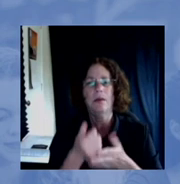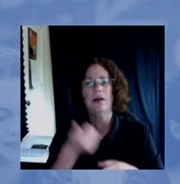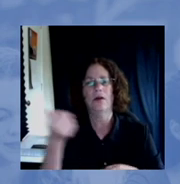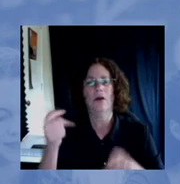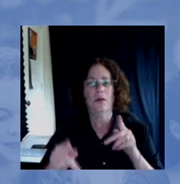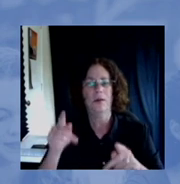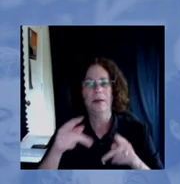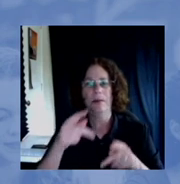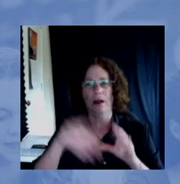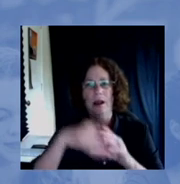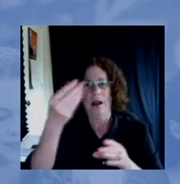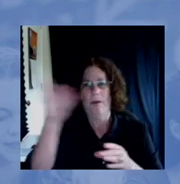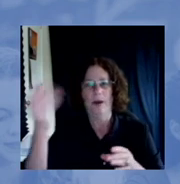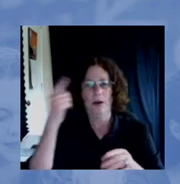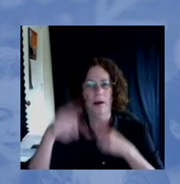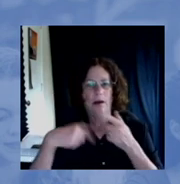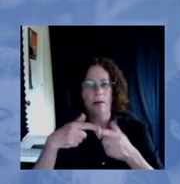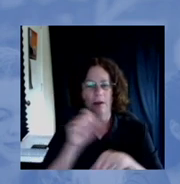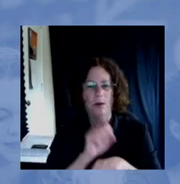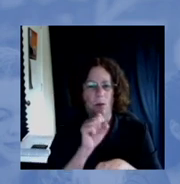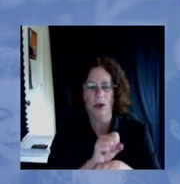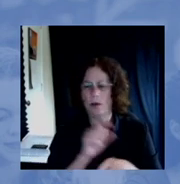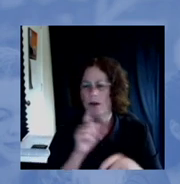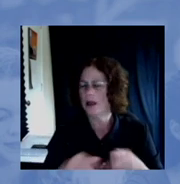WORK. WE CAN'T ALLOW EQUITY TO BECOME NOTHING MORE